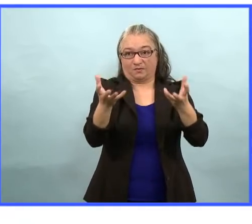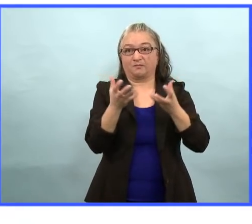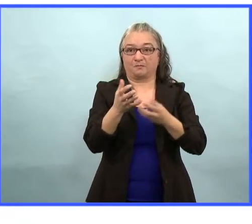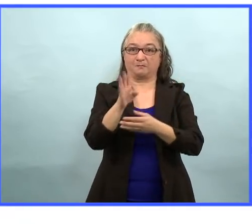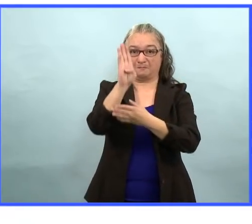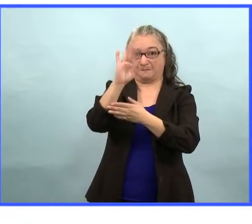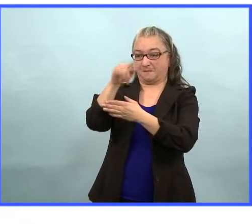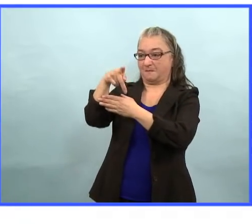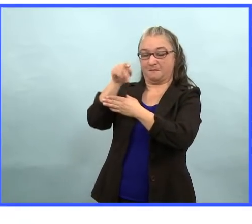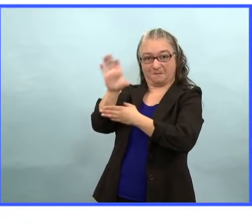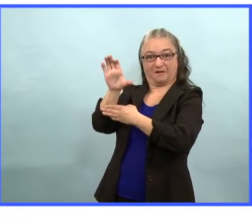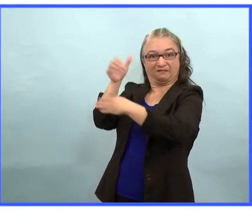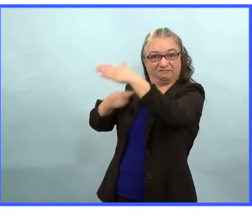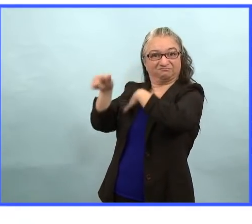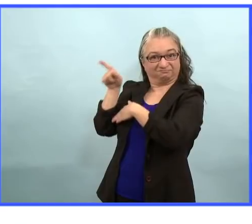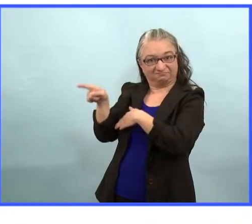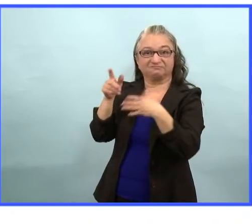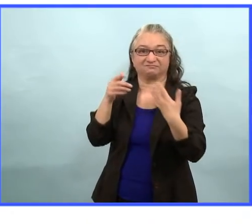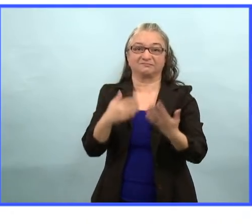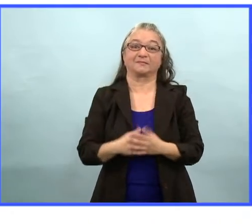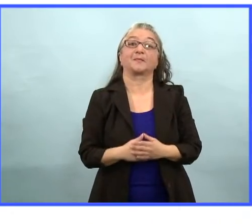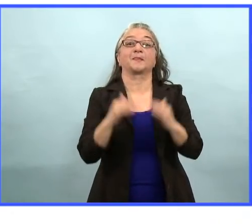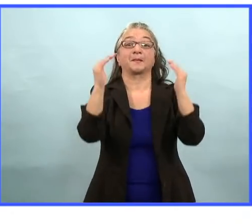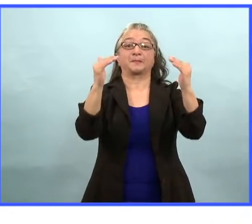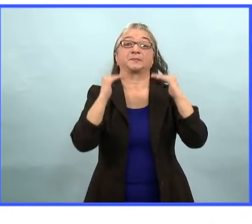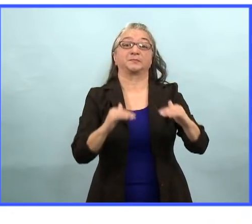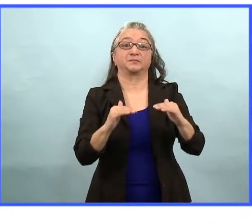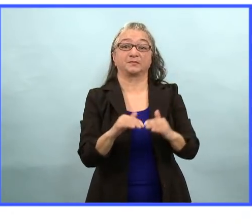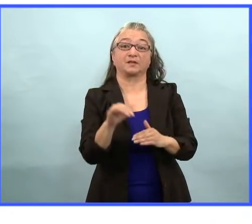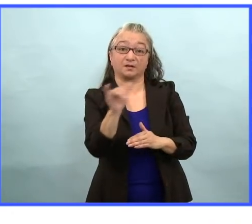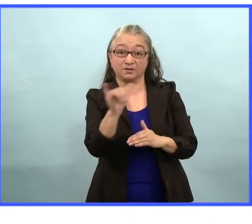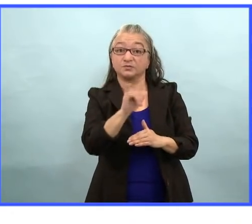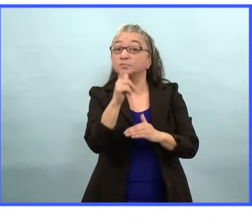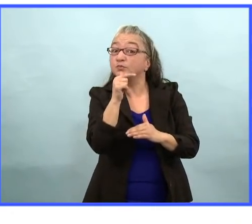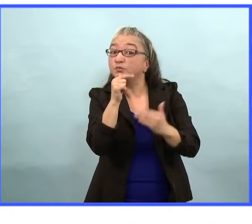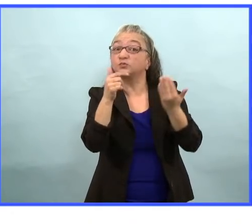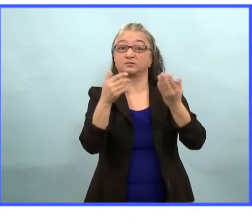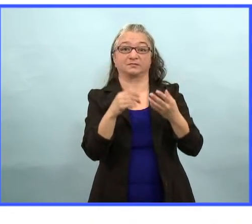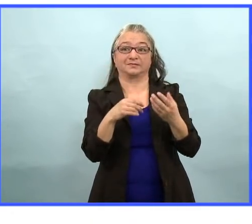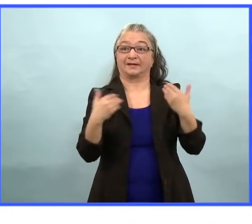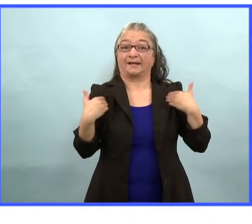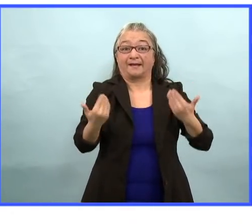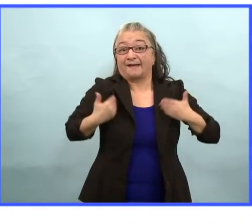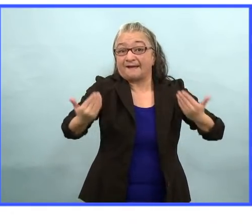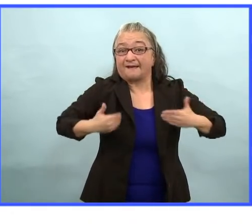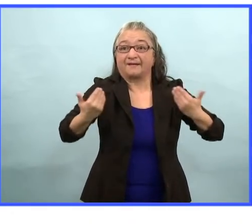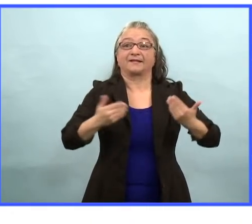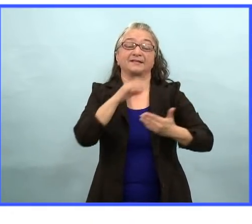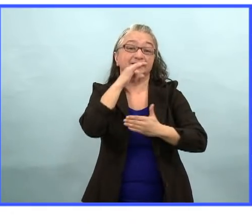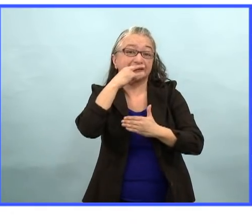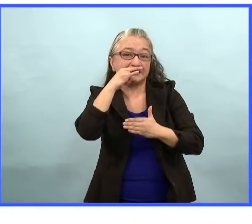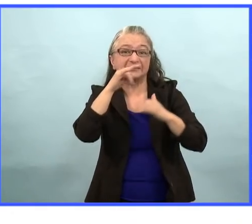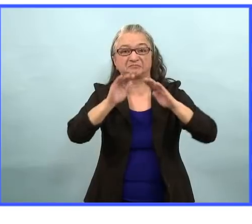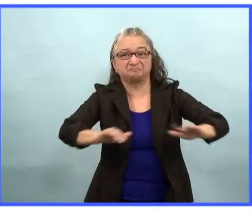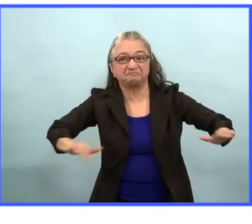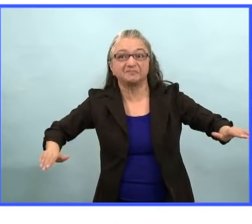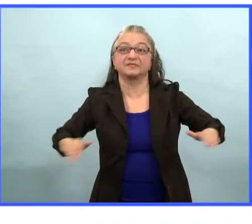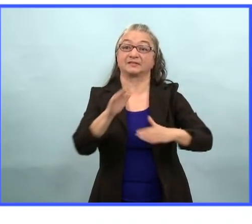50.7 percent identify as members of bypoc communities next slide please